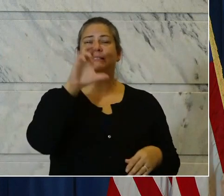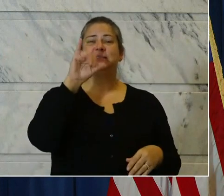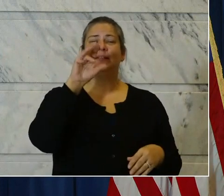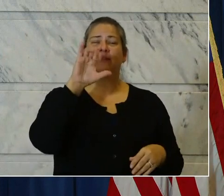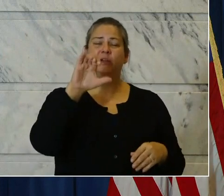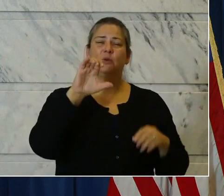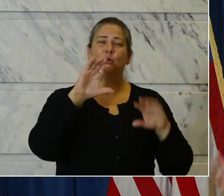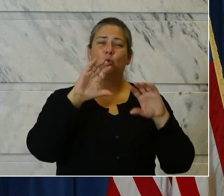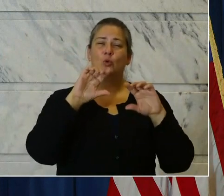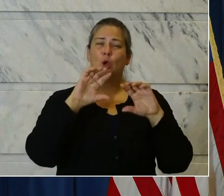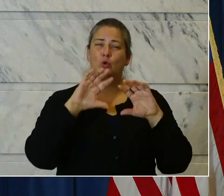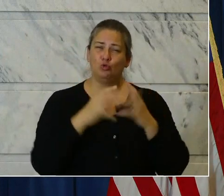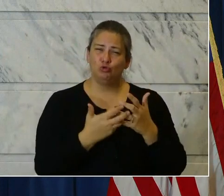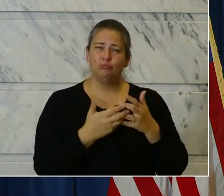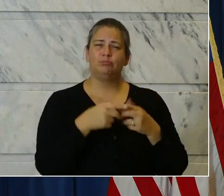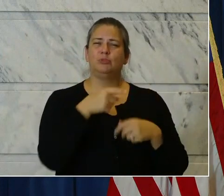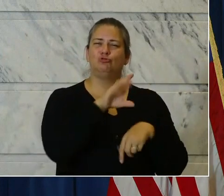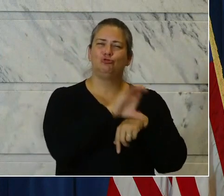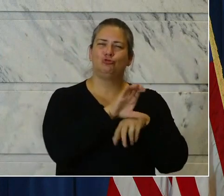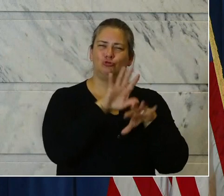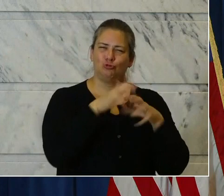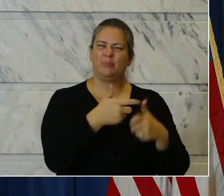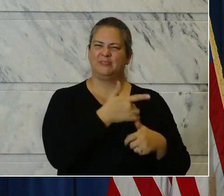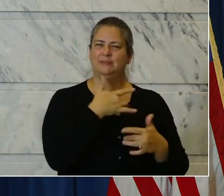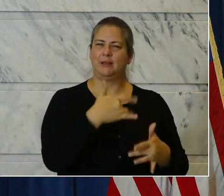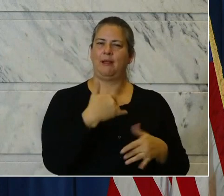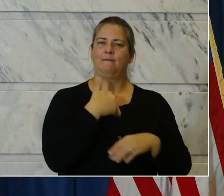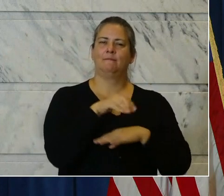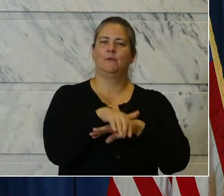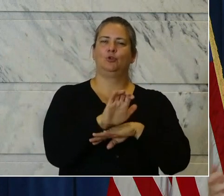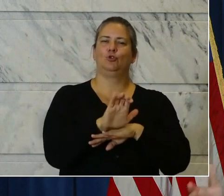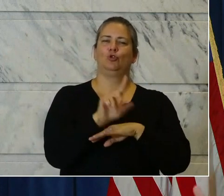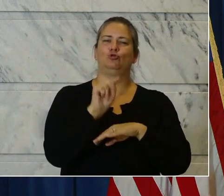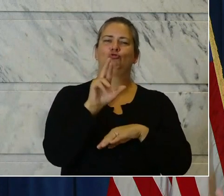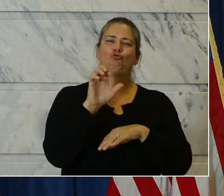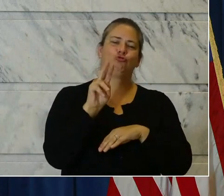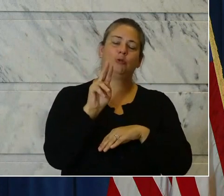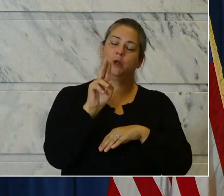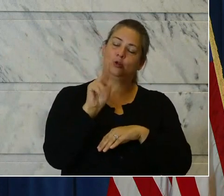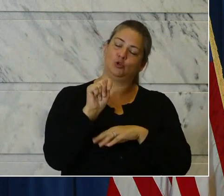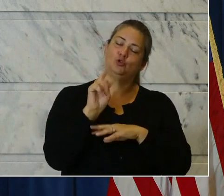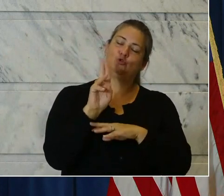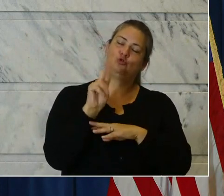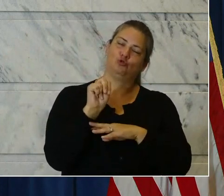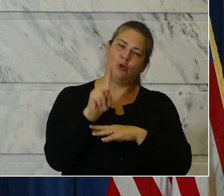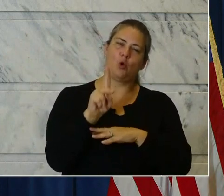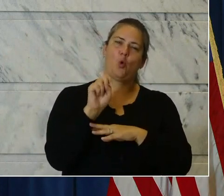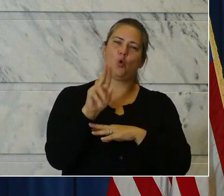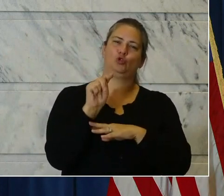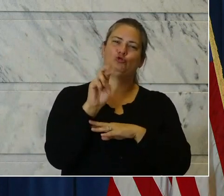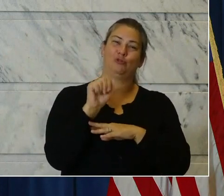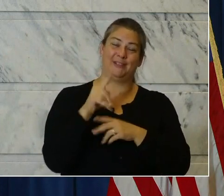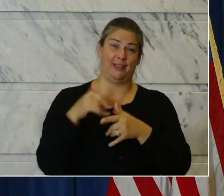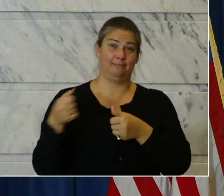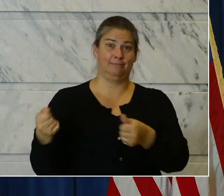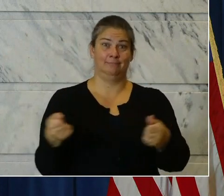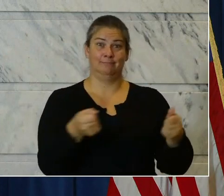THIS WITH THE IS ON ON THE GUIDANCE AND OTHER CIVIC IN